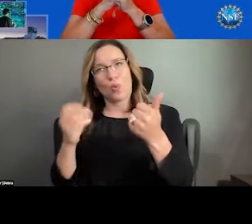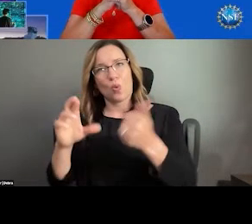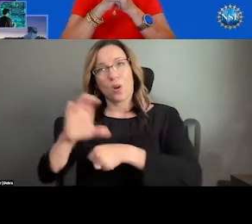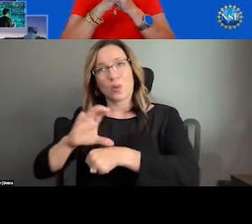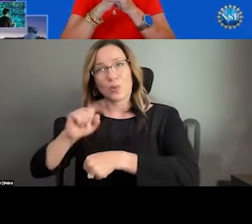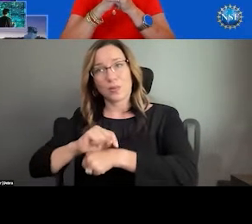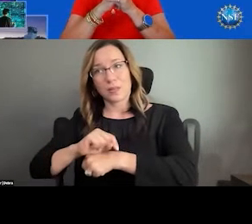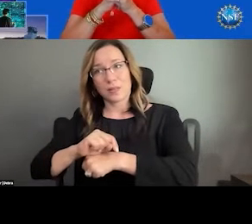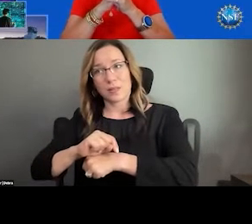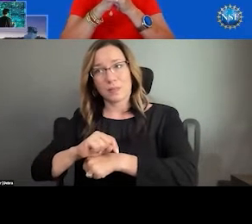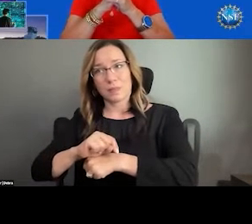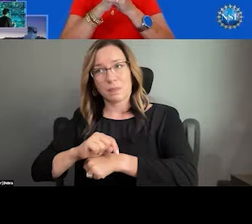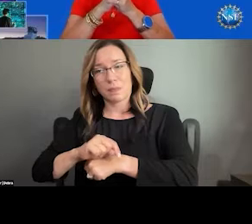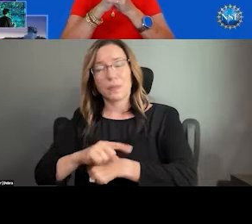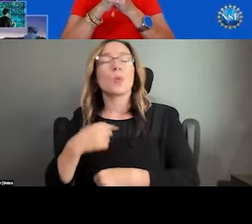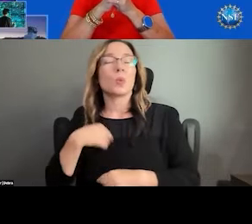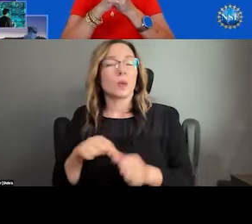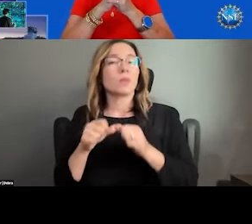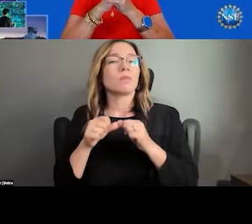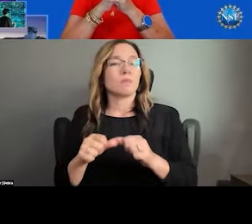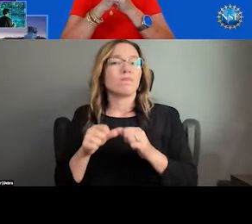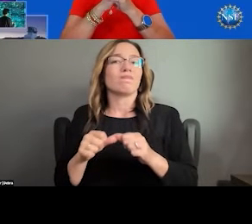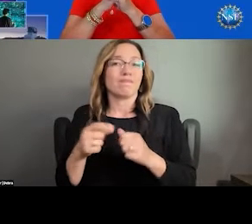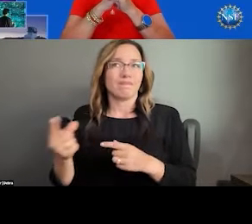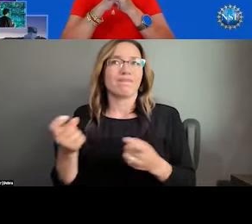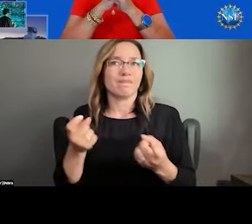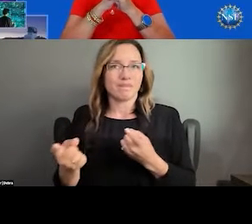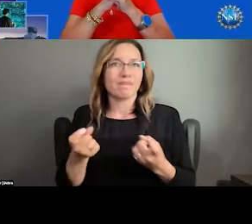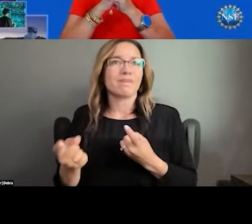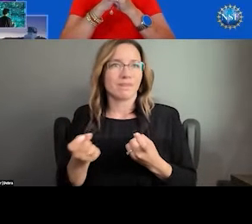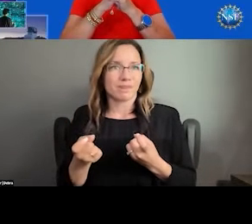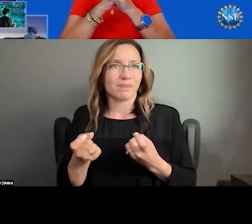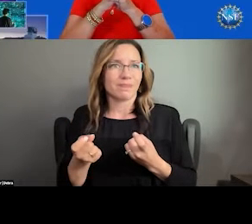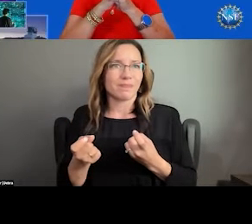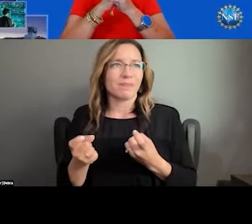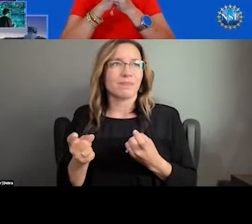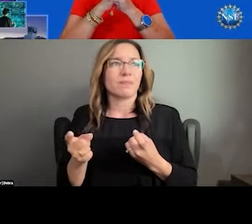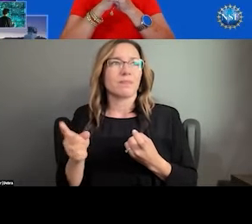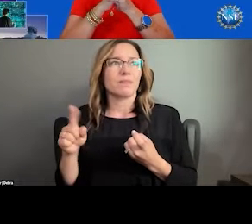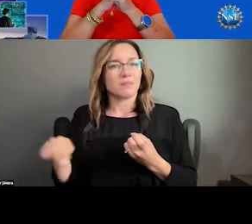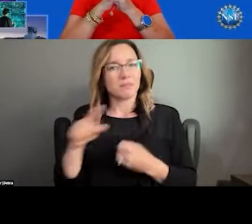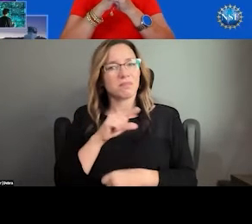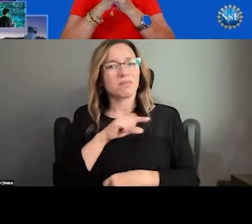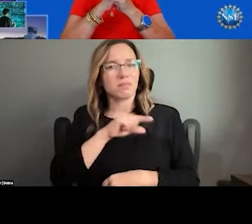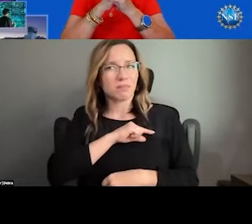We are continually asked the question of whether these are eligibility categories